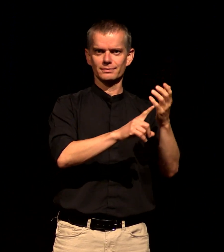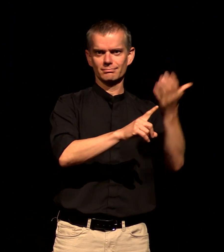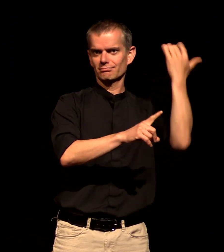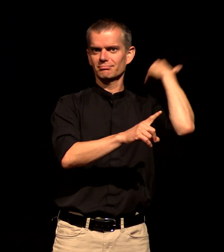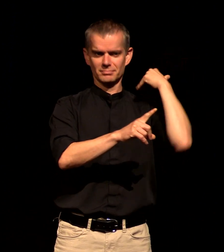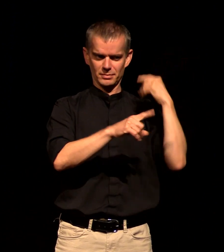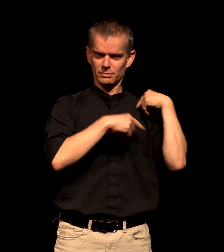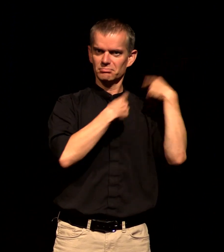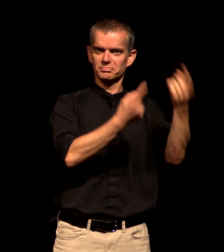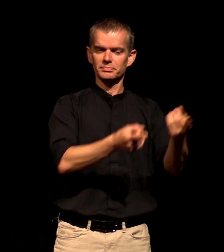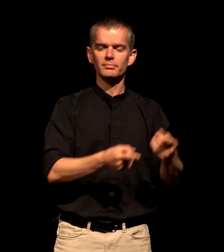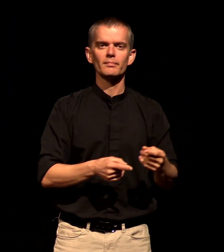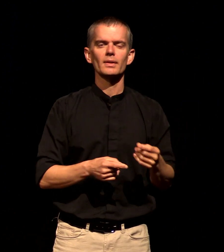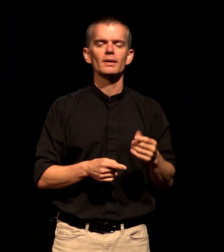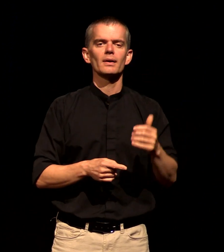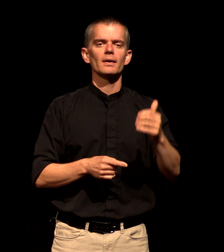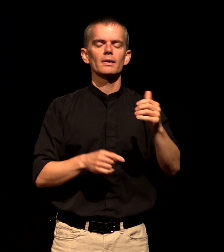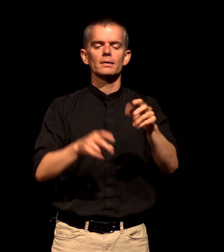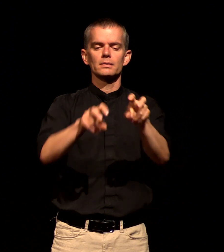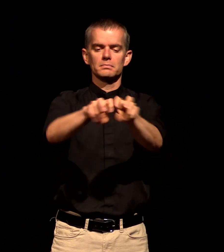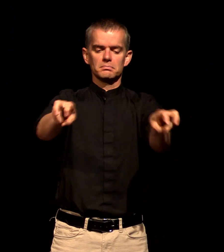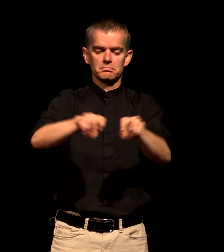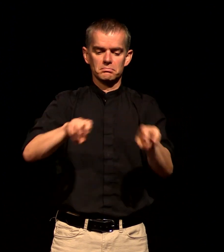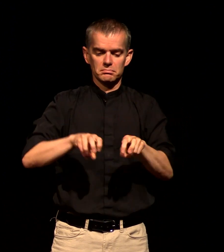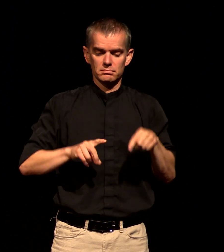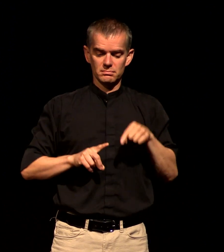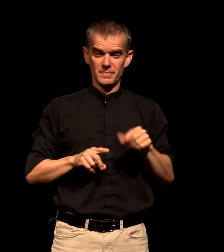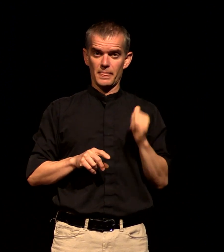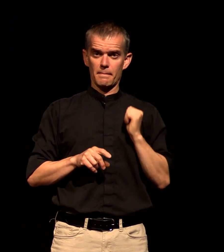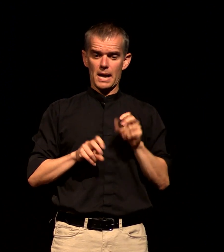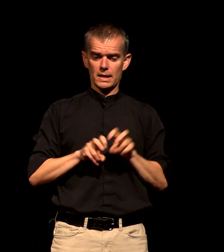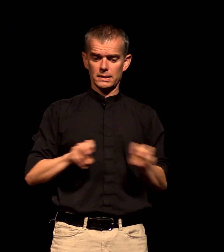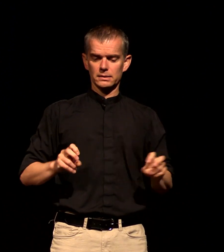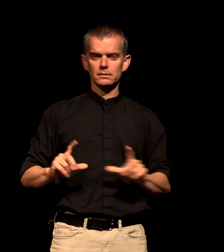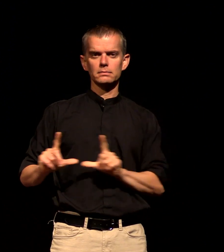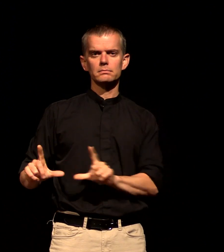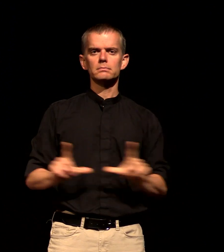church. Along the back of the pew, the last row of pews were